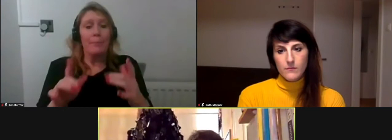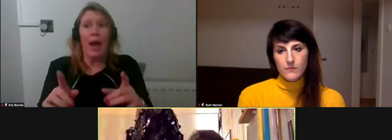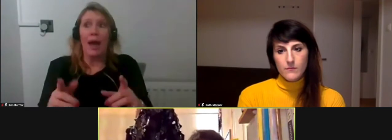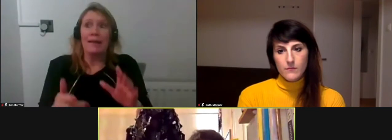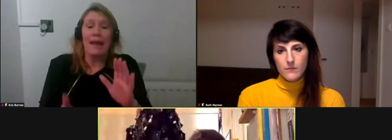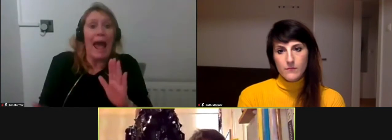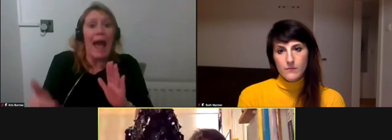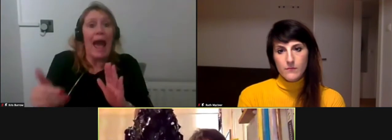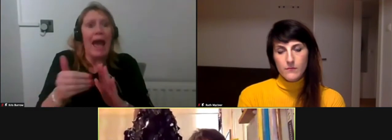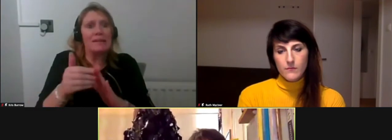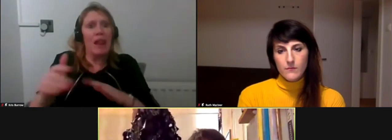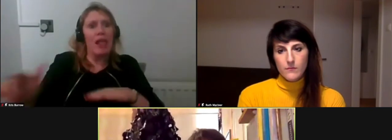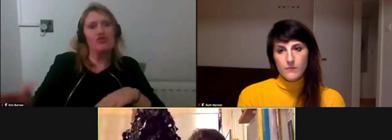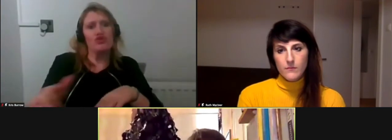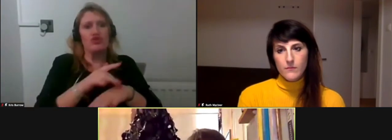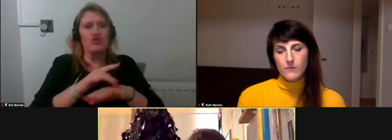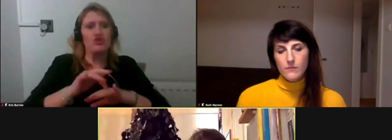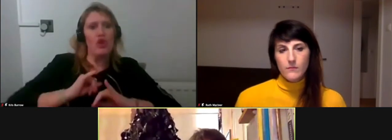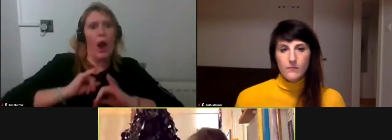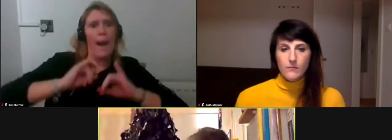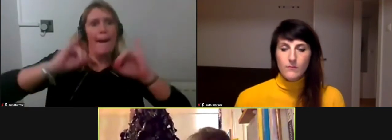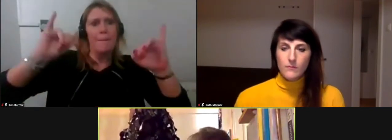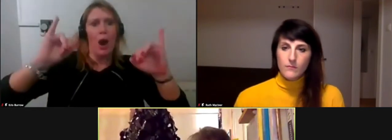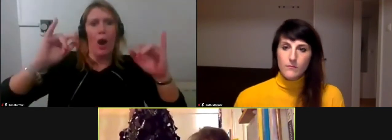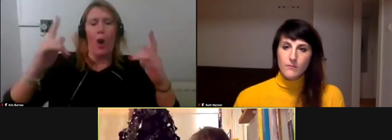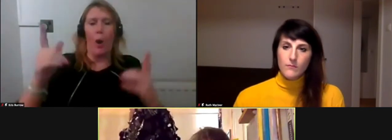purpose for, may be a character, Indus